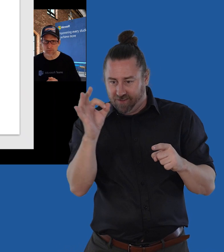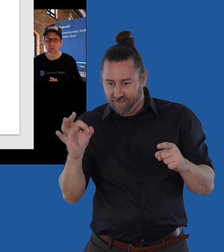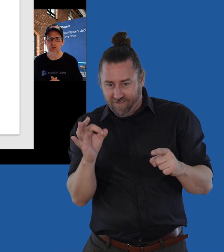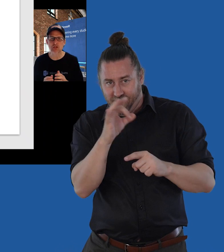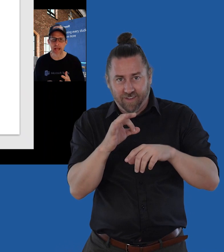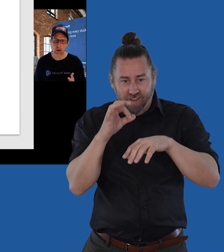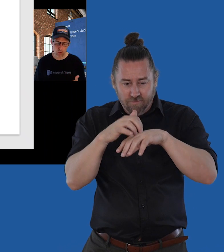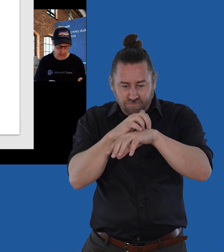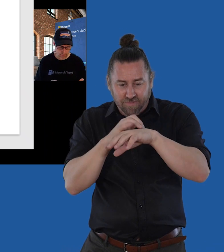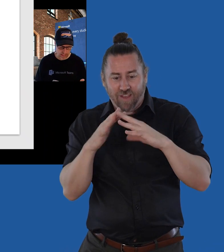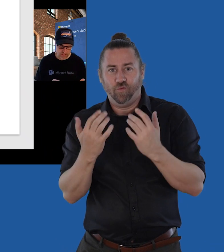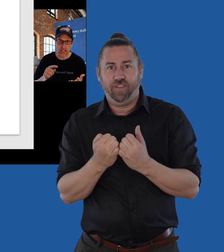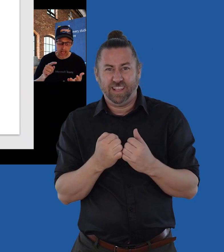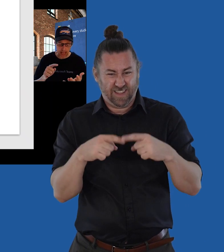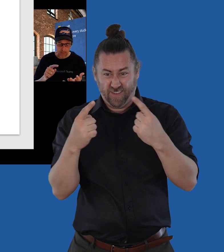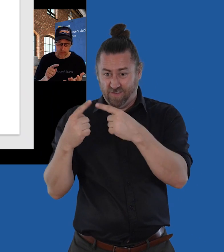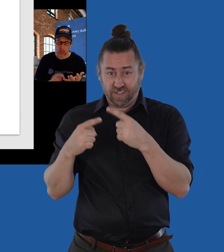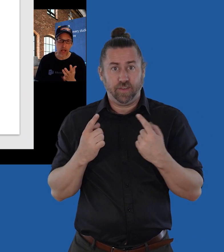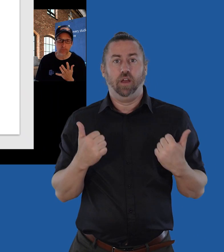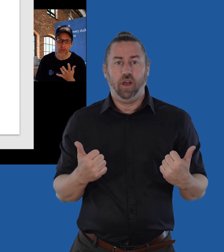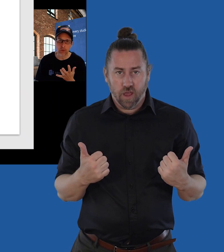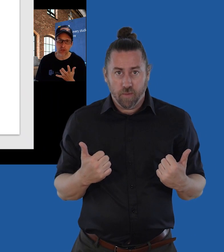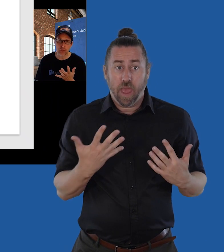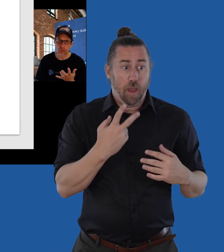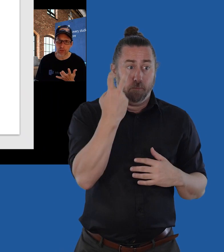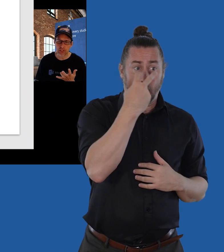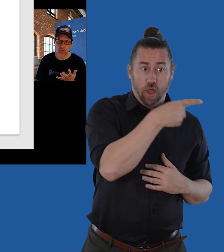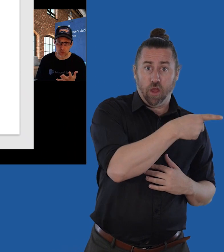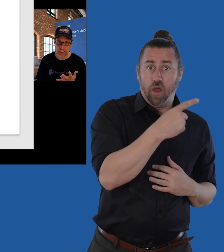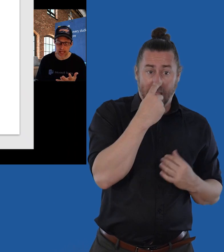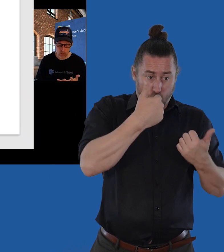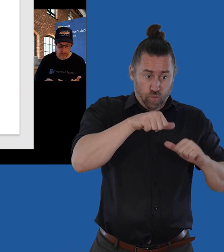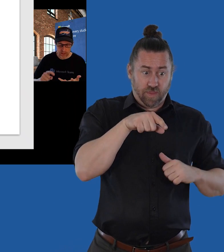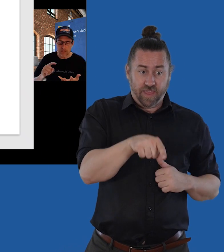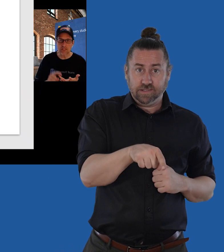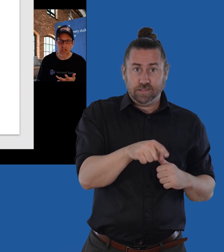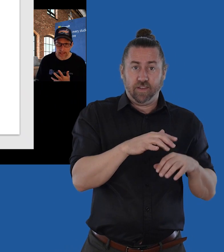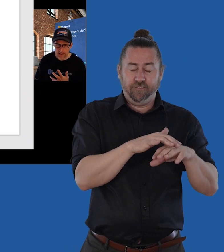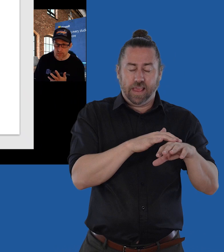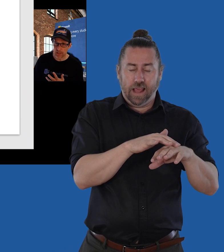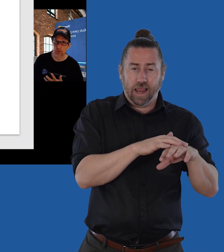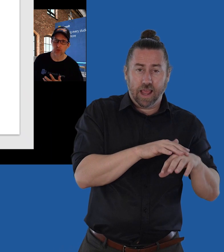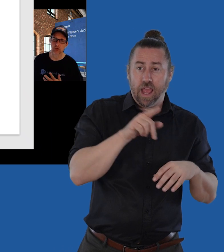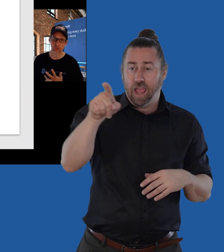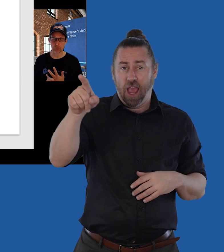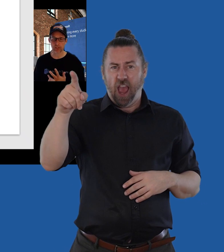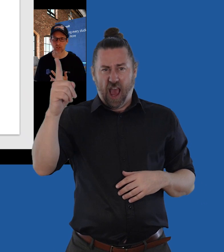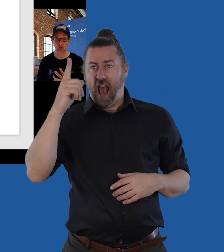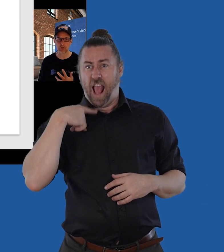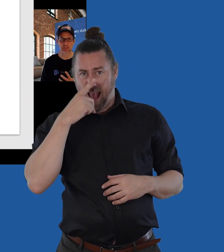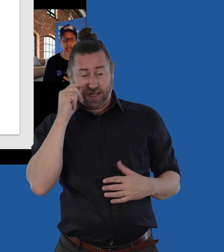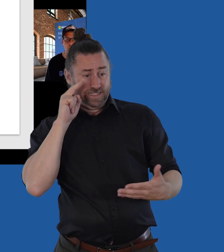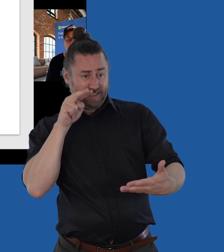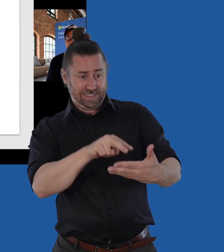So, now what that means is, blind people can do the Rubik's Cube using that one, sighted people can do the Rubik's Cube using that one.